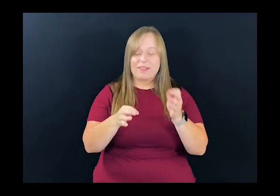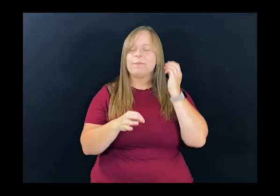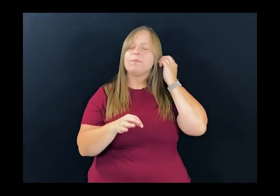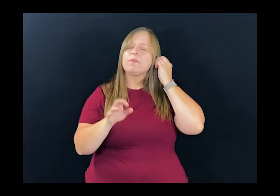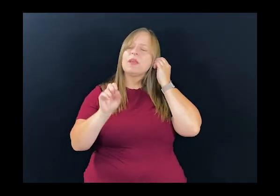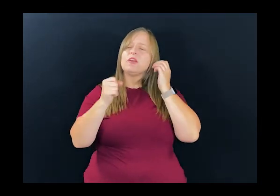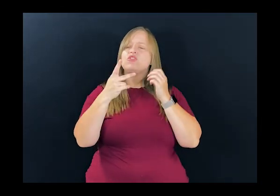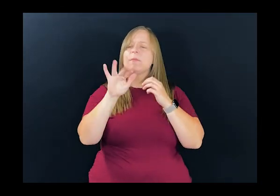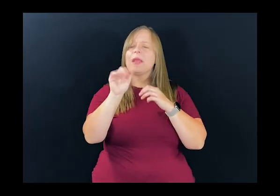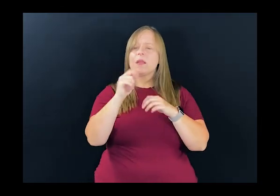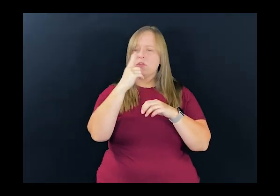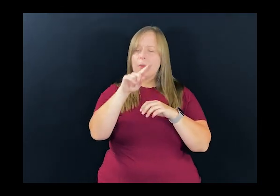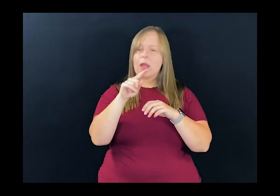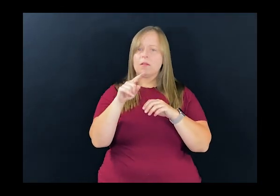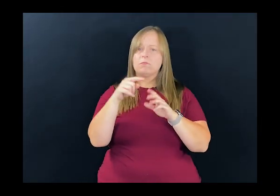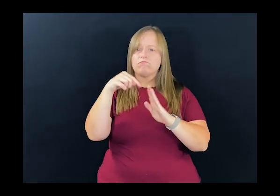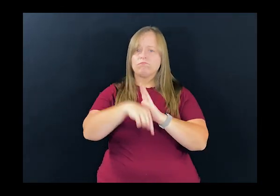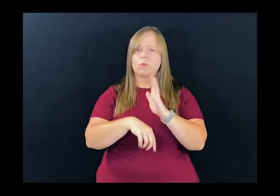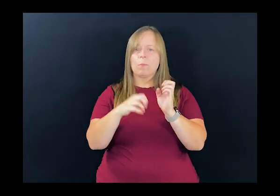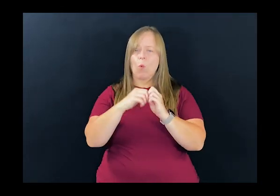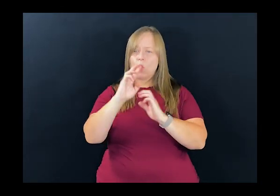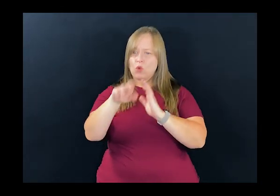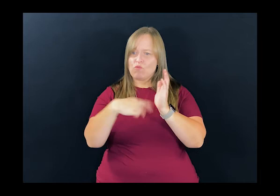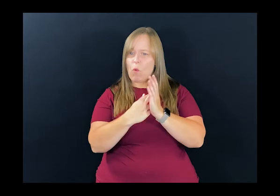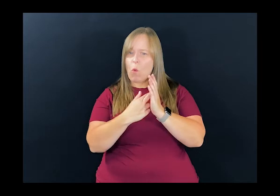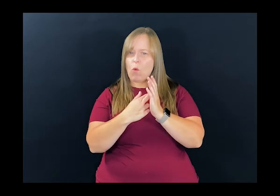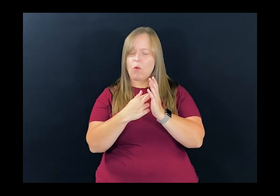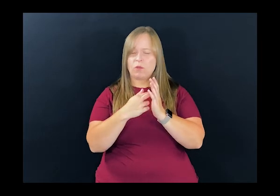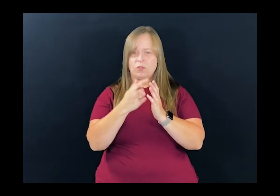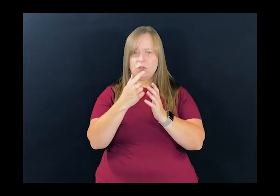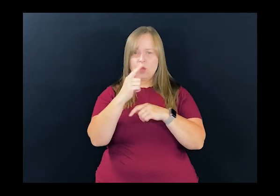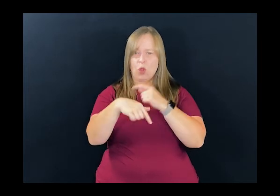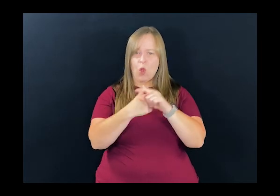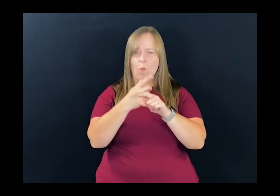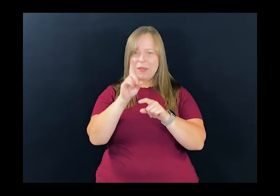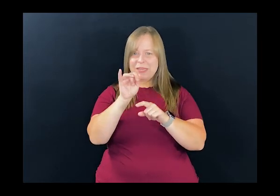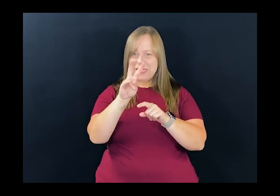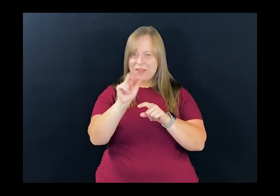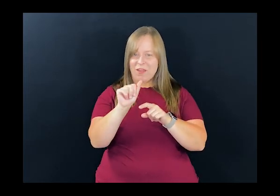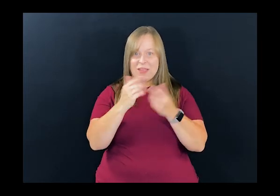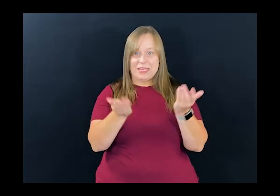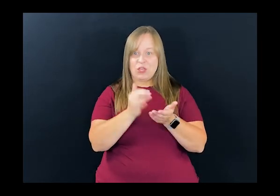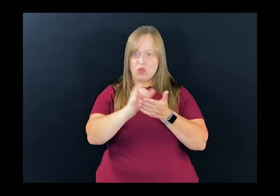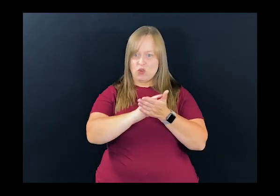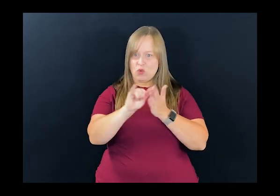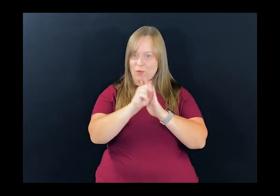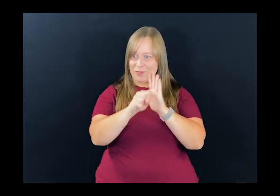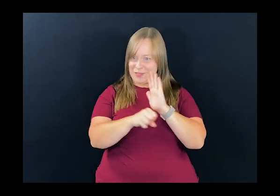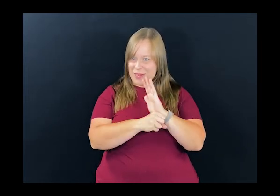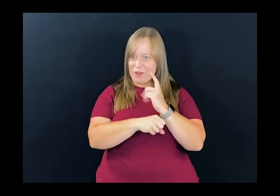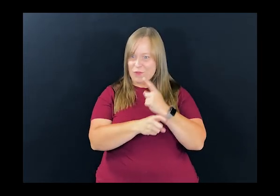And Shameka, let's finish up talking about your role as a global diva ambassador. As you said, you're here in New York state.